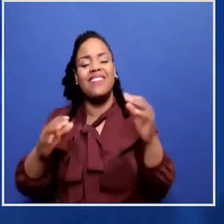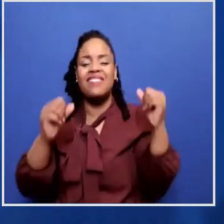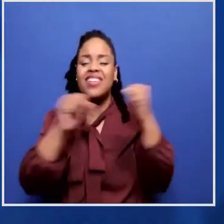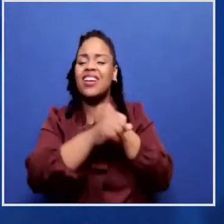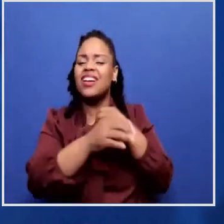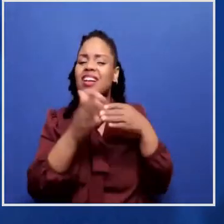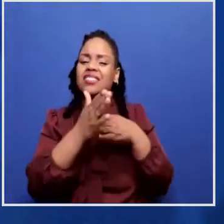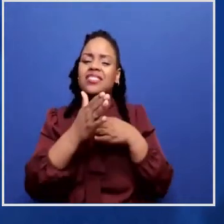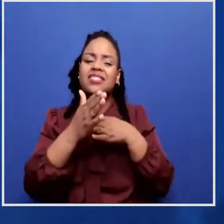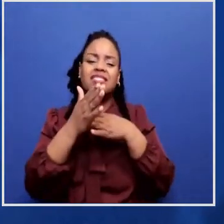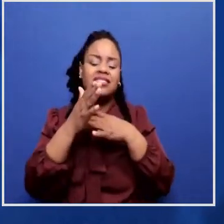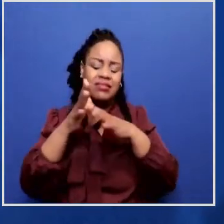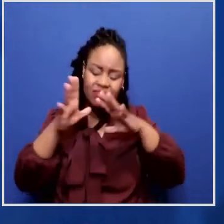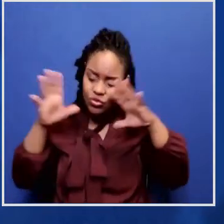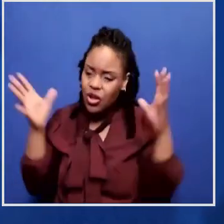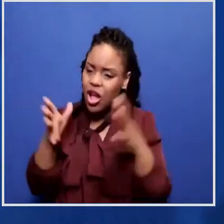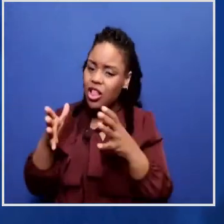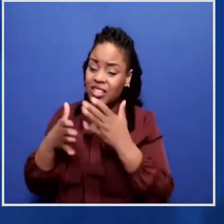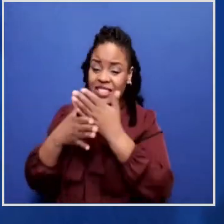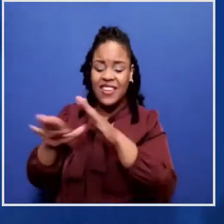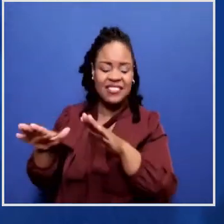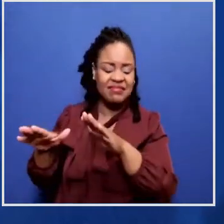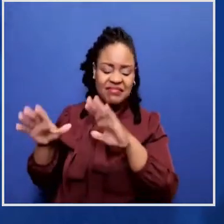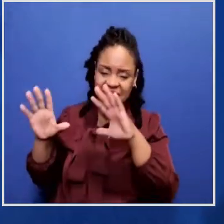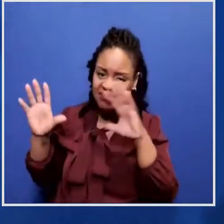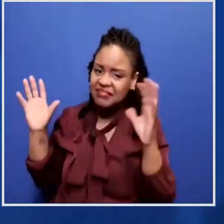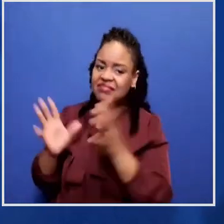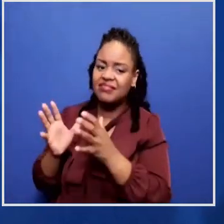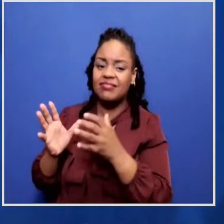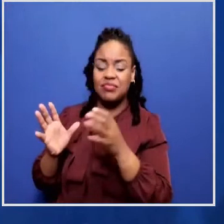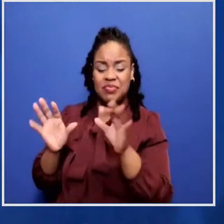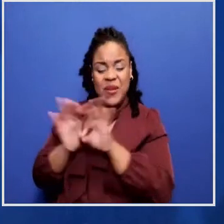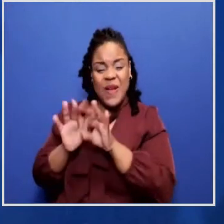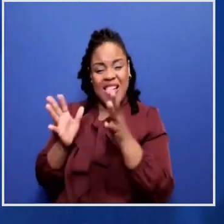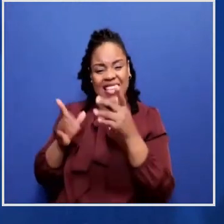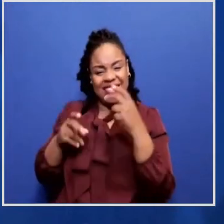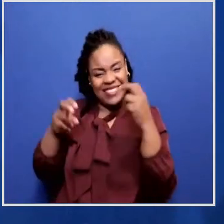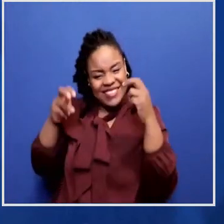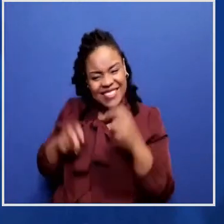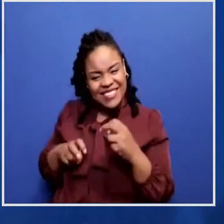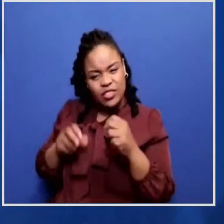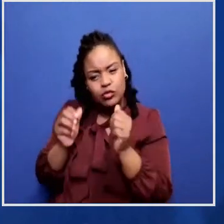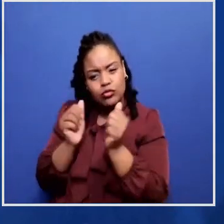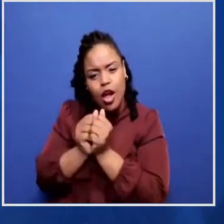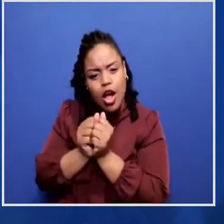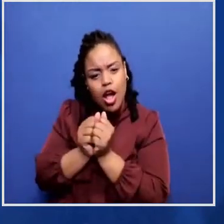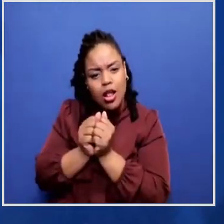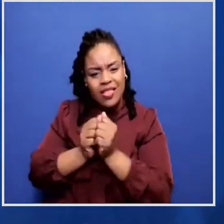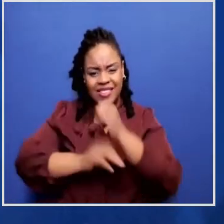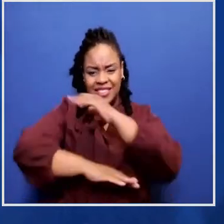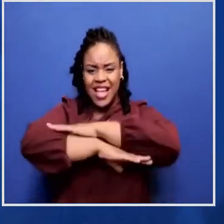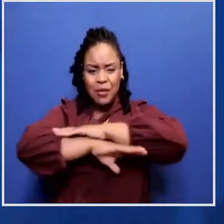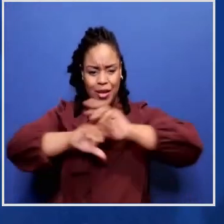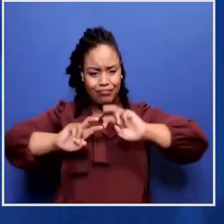WE NEED TO RECOMMIT OURSELVES INSTEAD, TO BRINGING ABOUT HIS GREATEST HOPE.